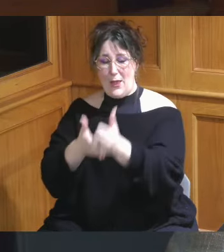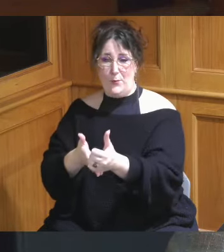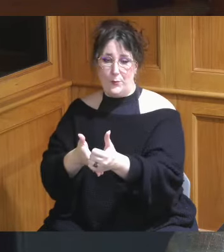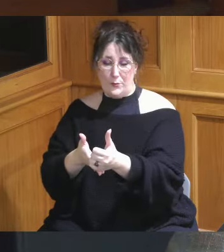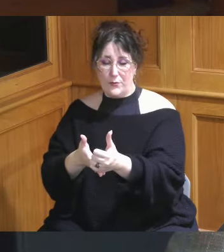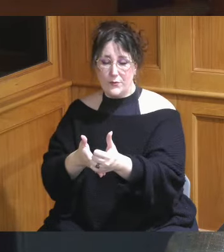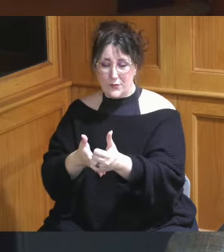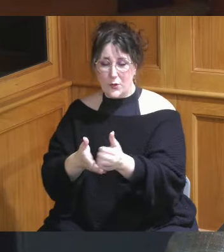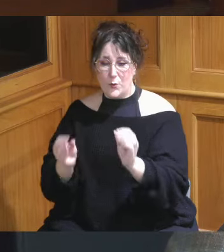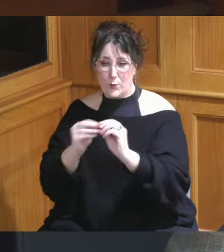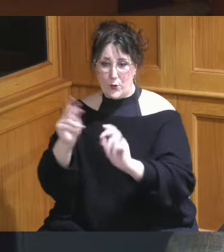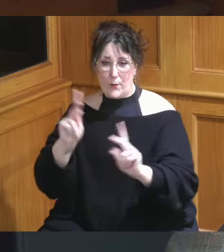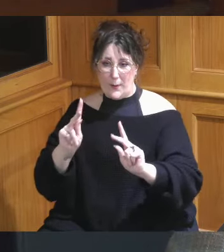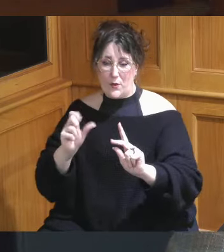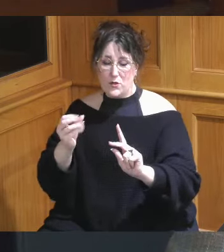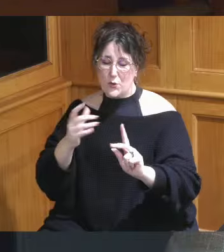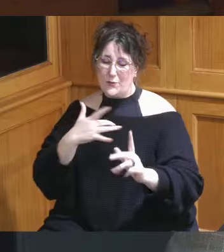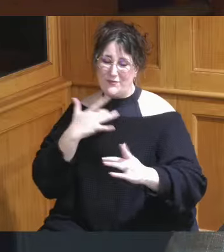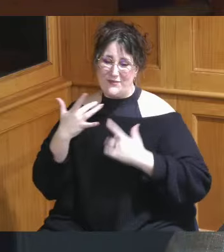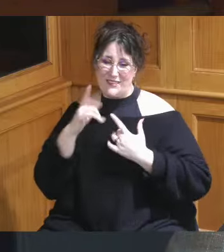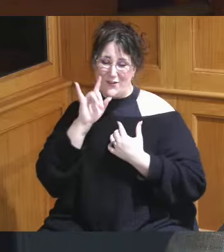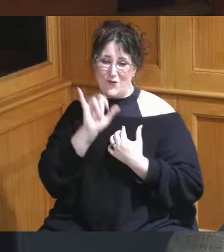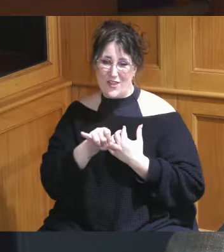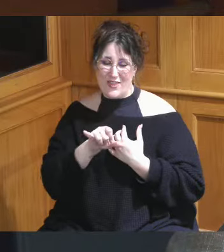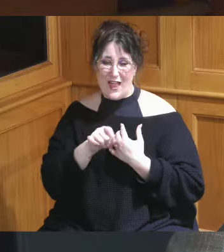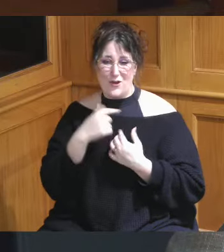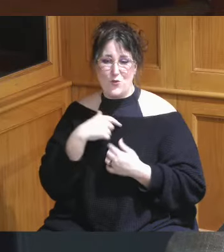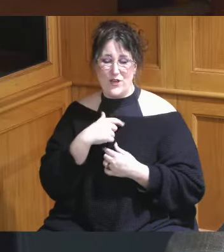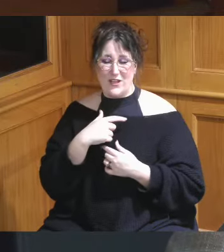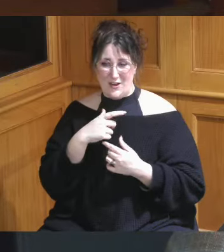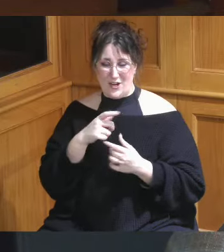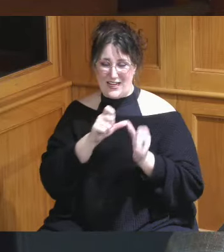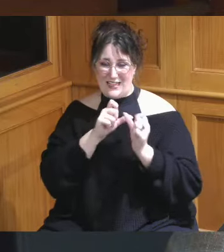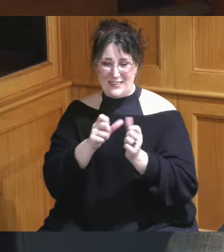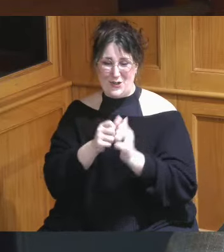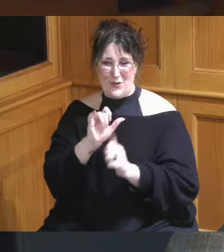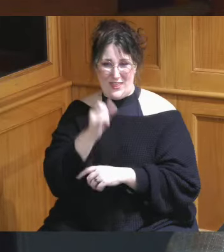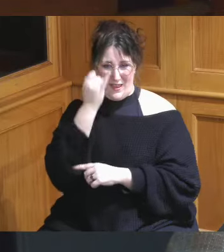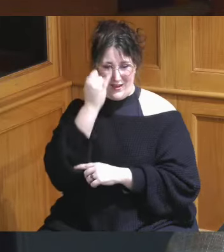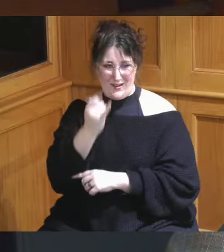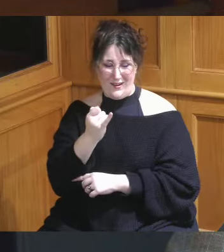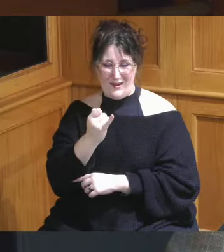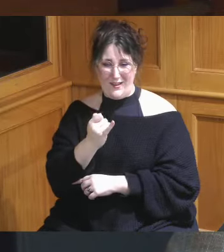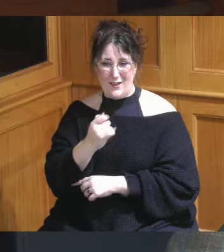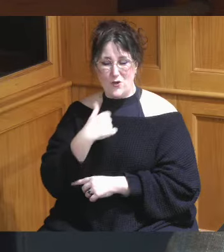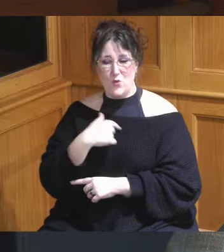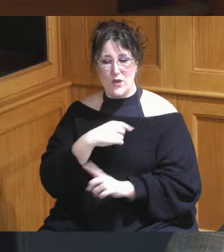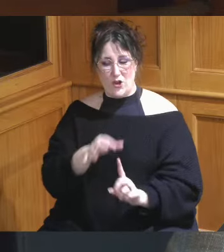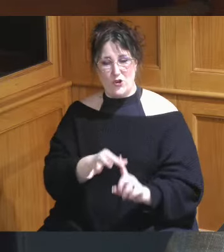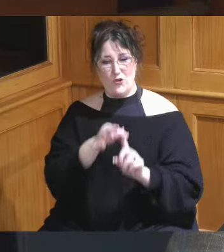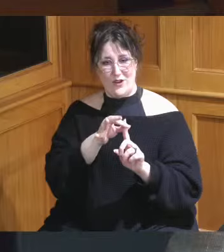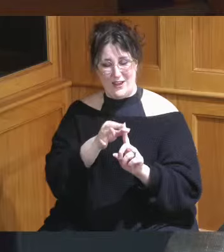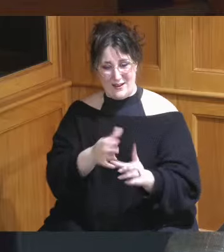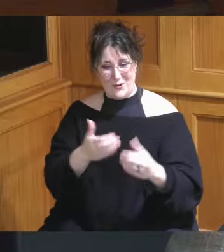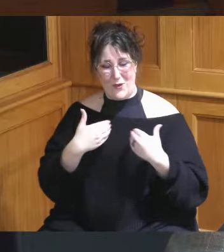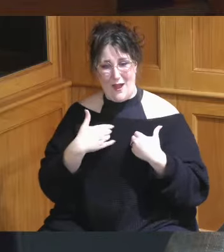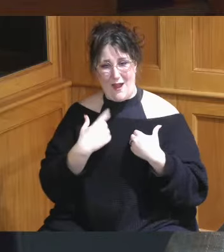many people so I'm excited about expanding we are very I think unique in having an asset like this